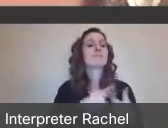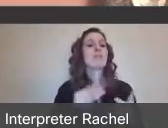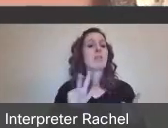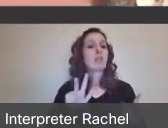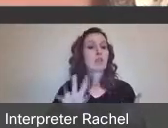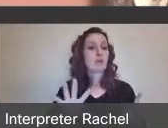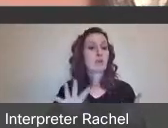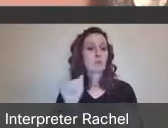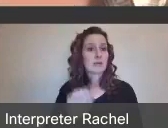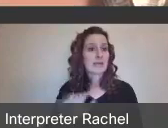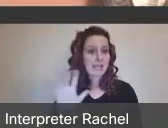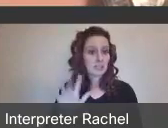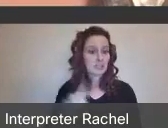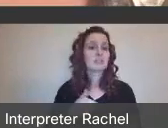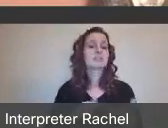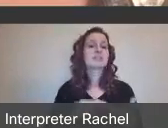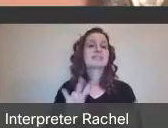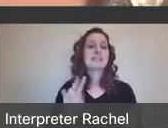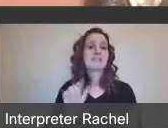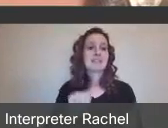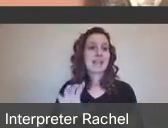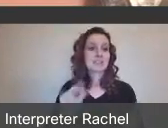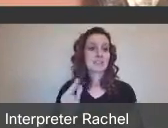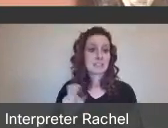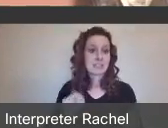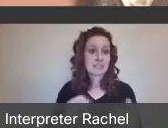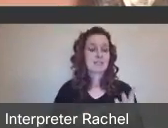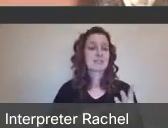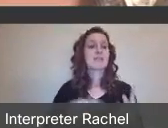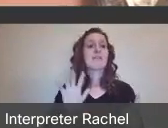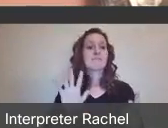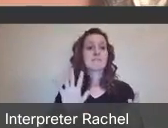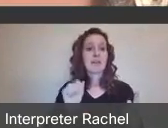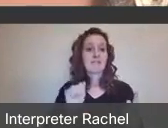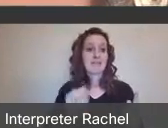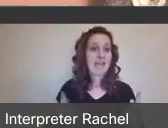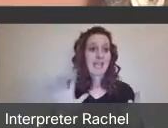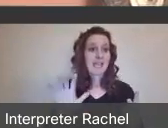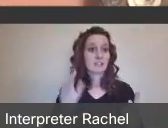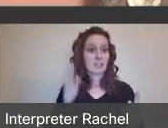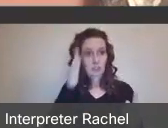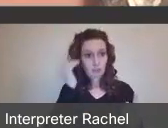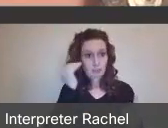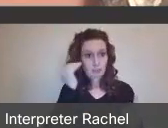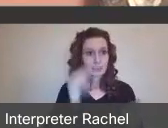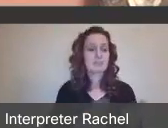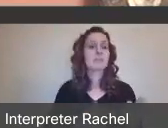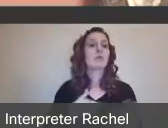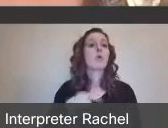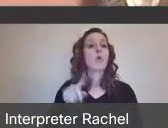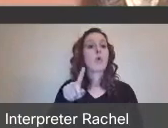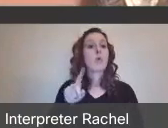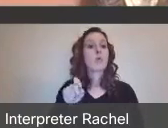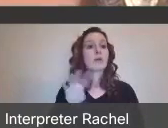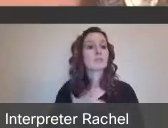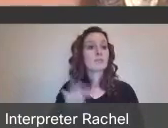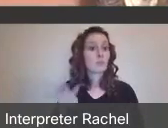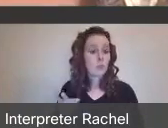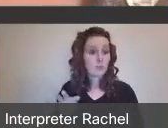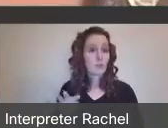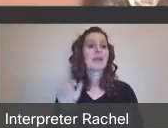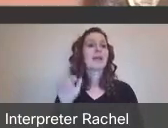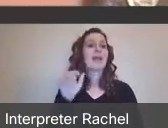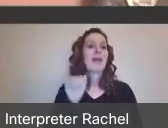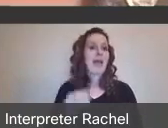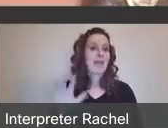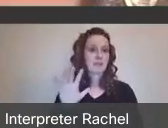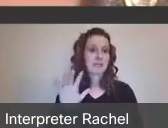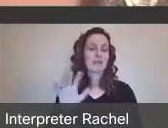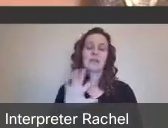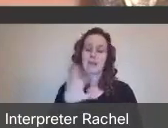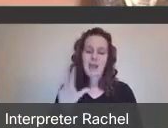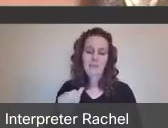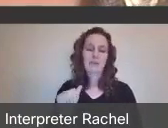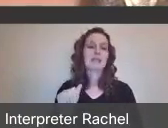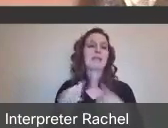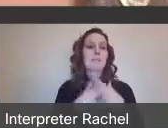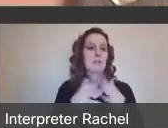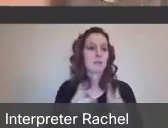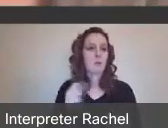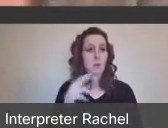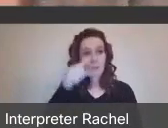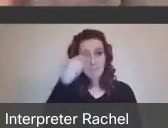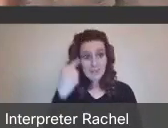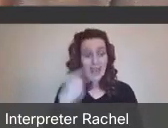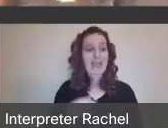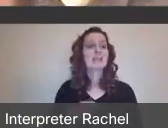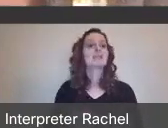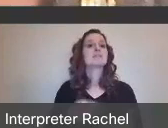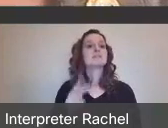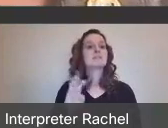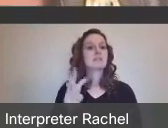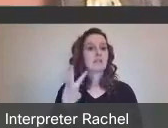as Asian Indian, five as Asian Korean, 144 African American or black, 640 white, and 399 unknown.